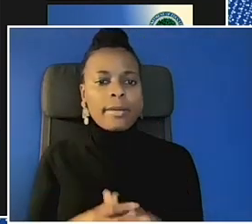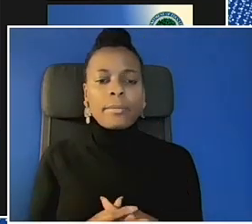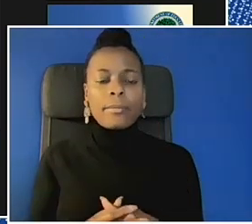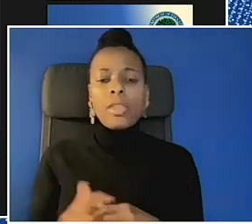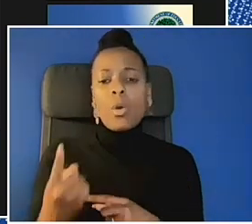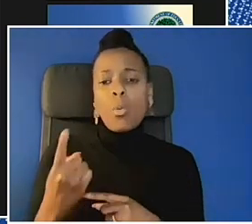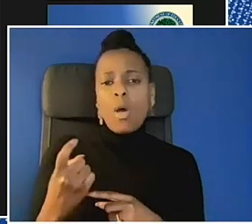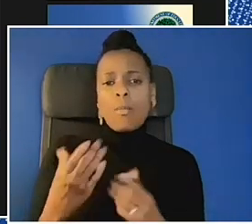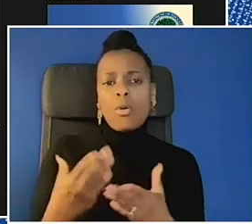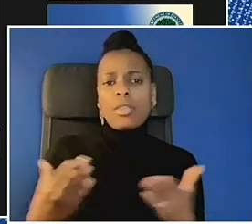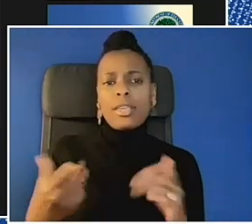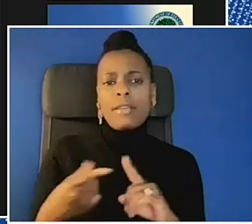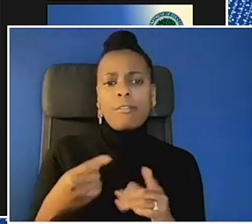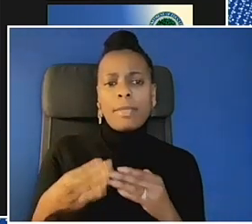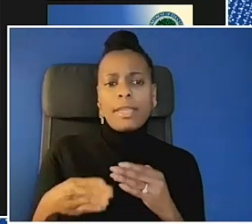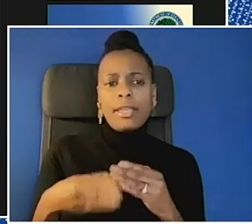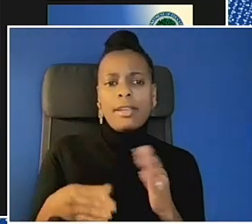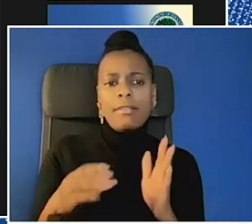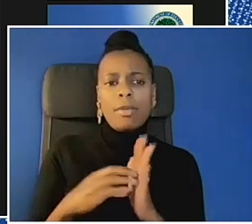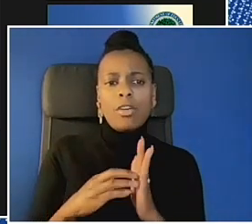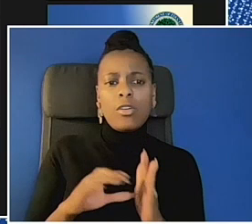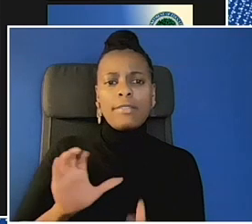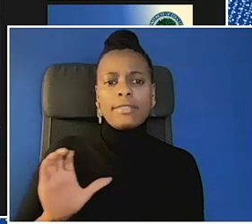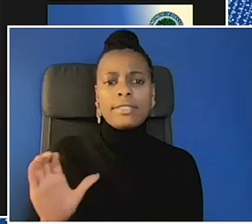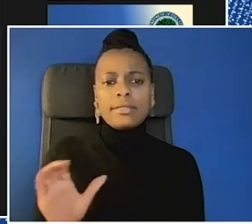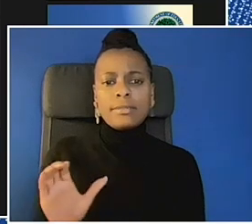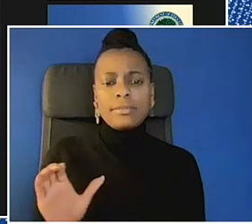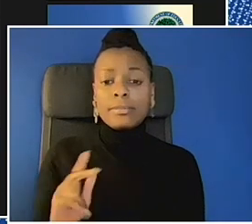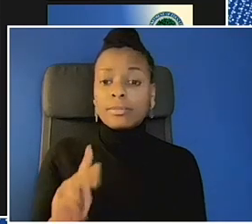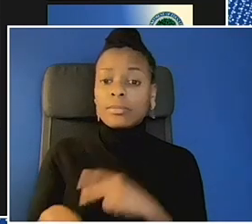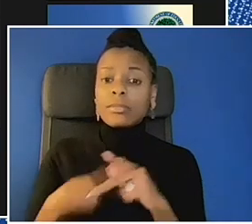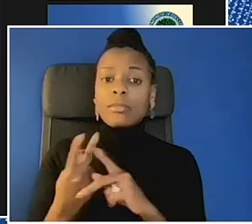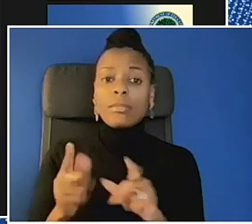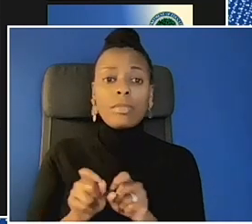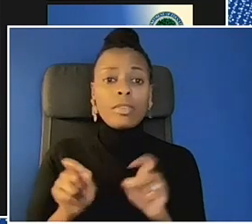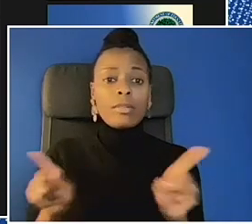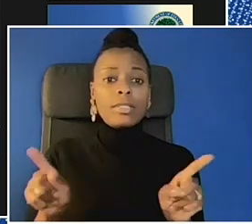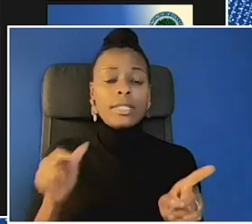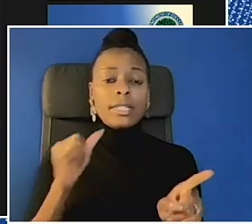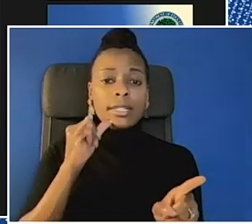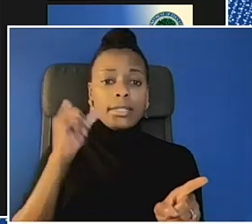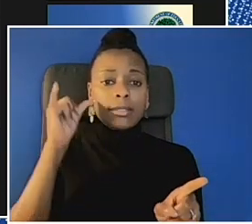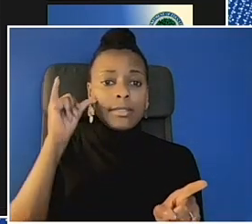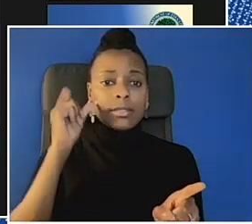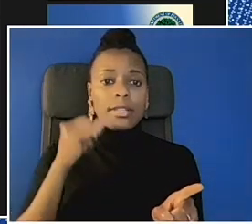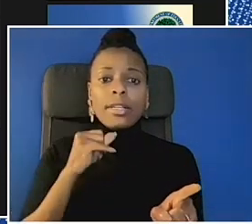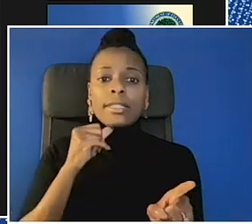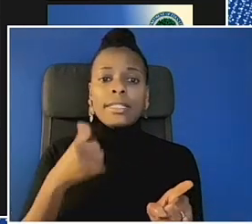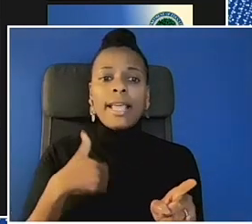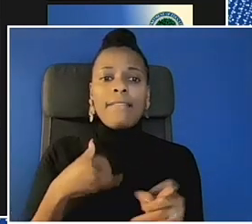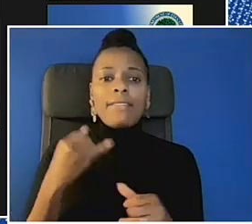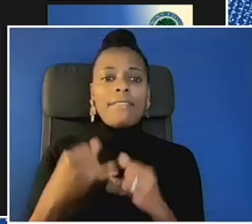the end of paragraph C, the version we sent out last night inadvertently excluded the final clause of that paragraph.